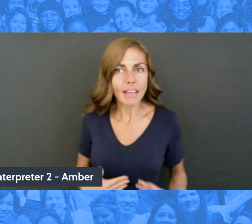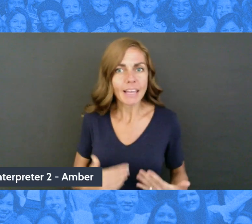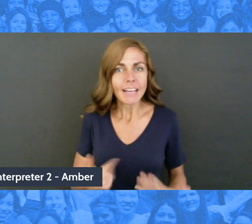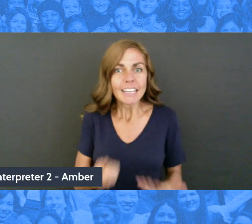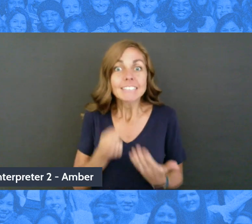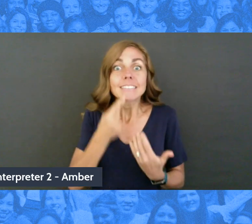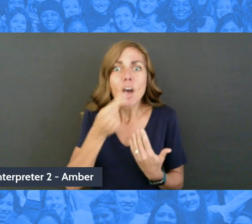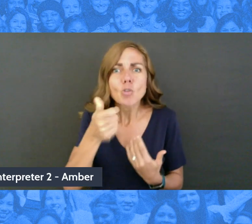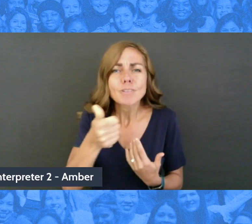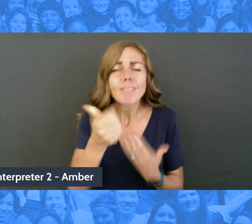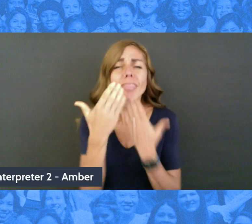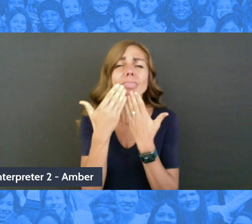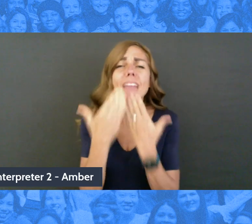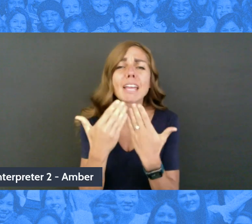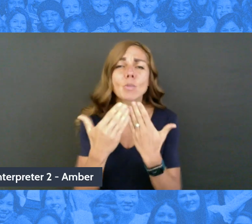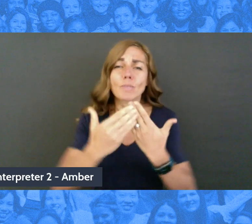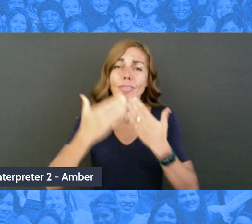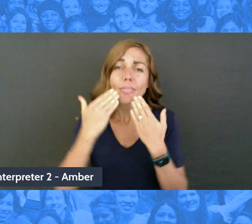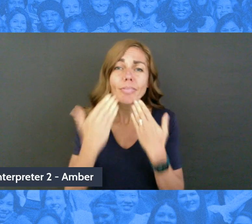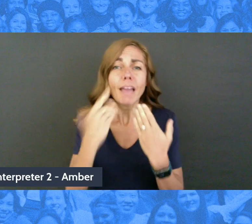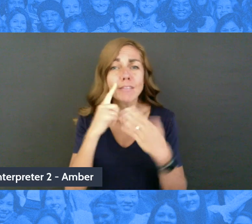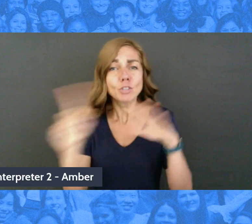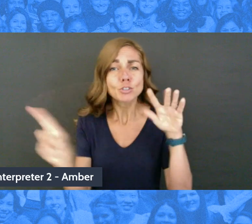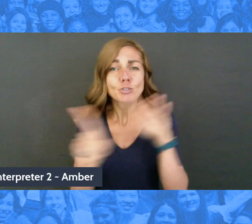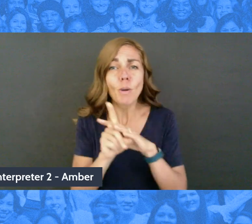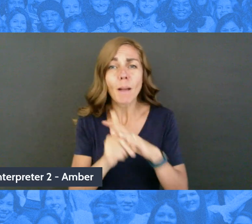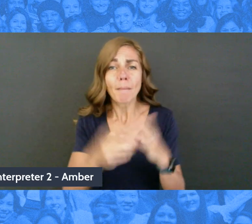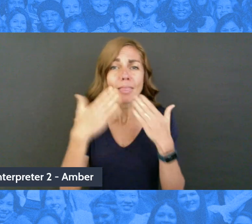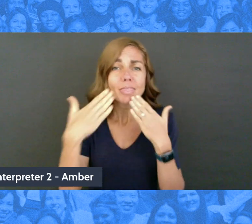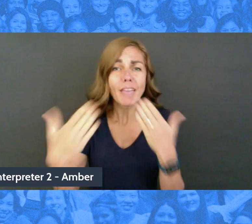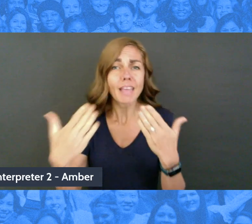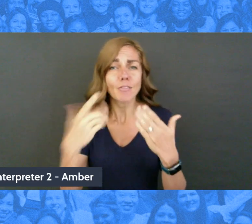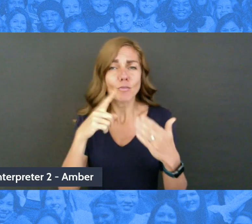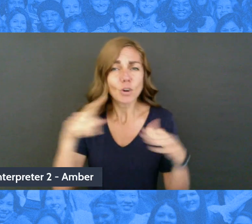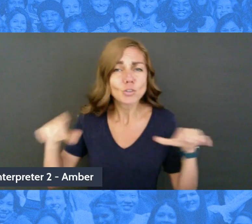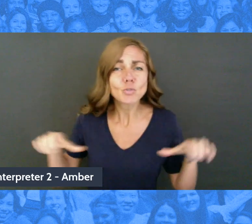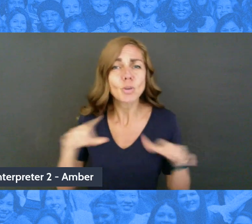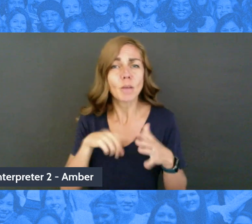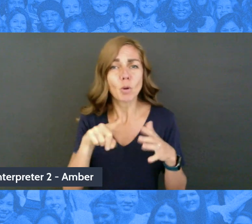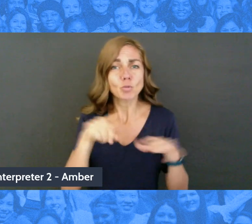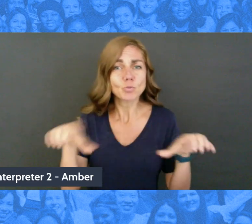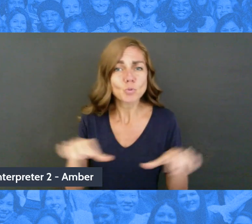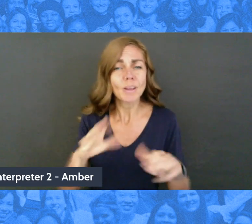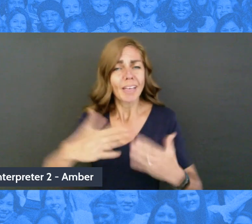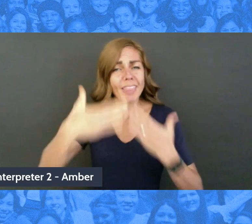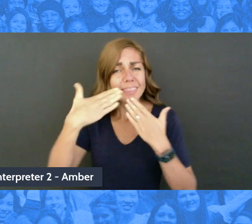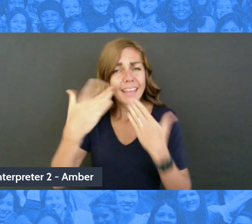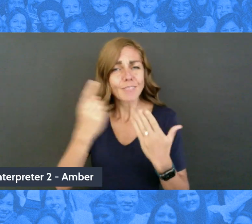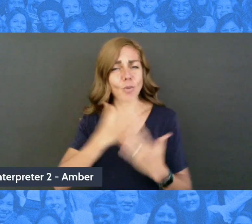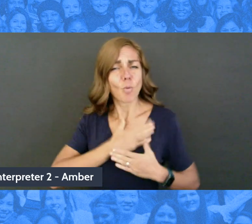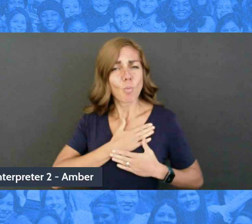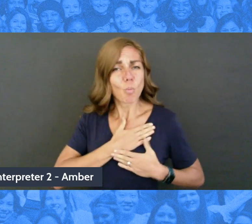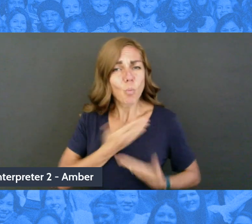Thank you for showing up in the ways that you do, for your willingness to be a participant